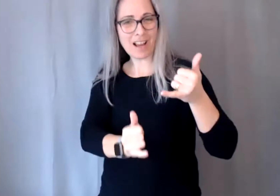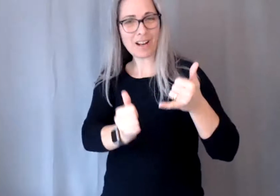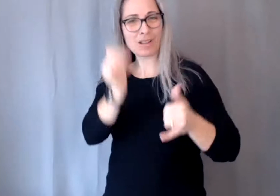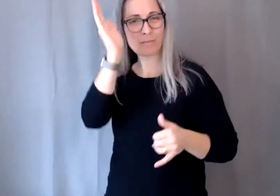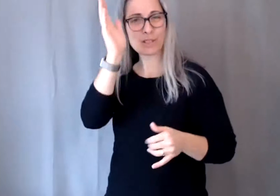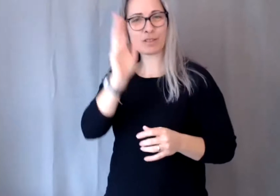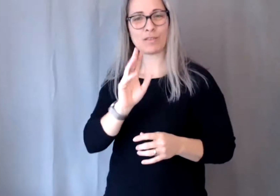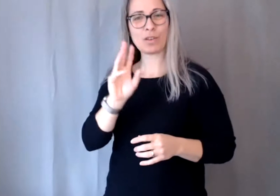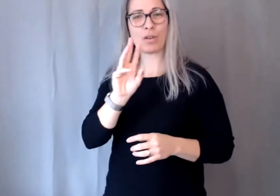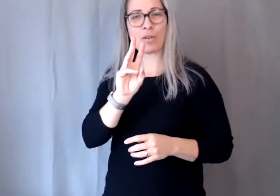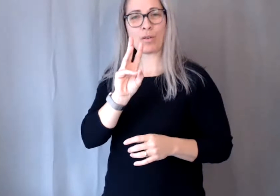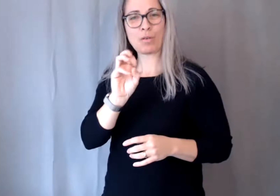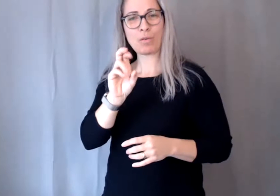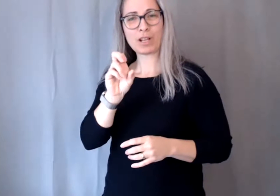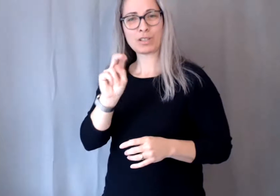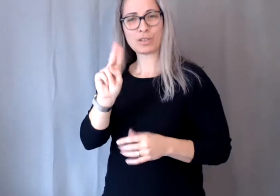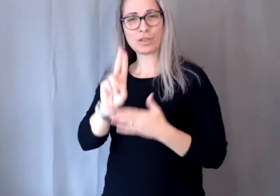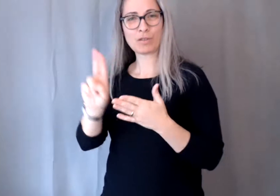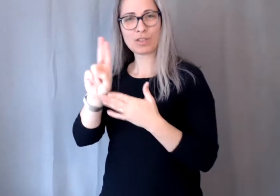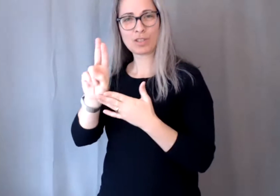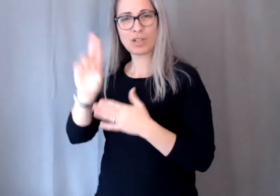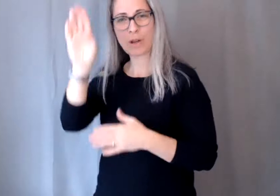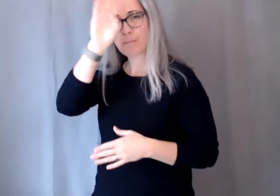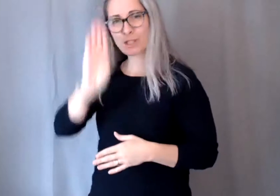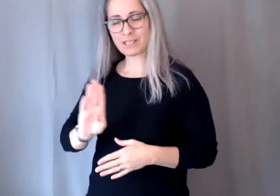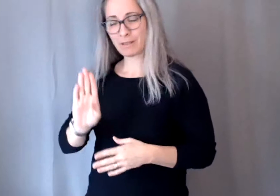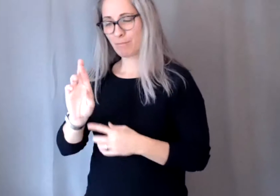University Brazil Canada